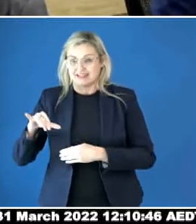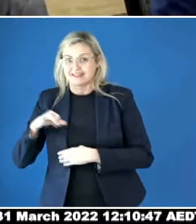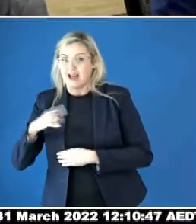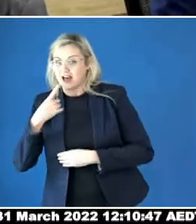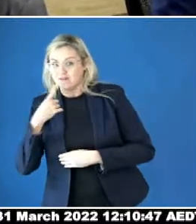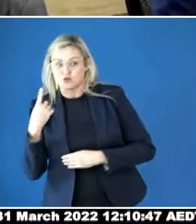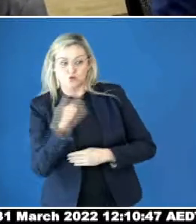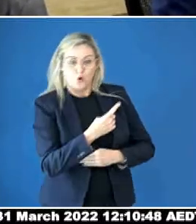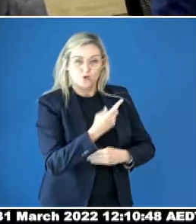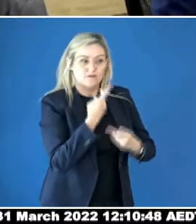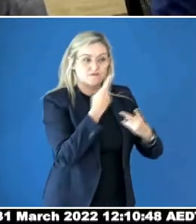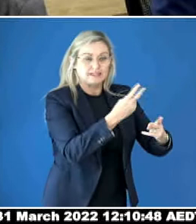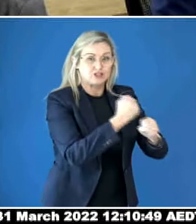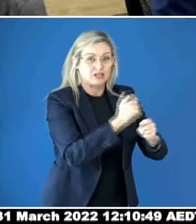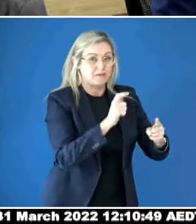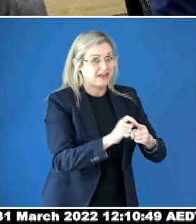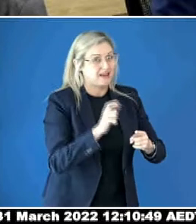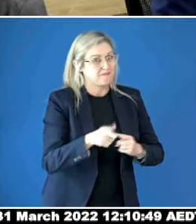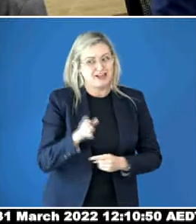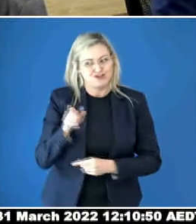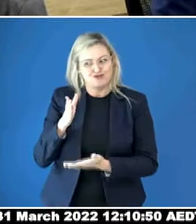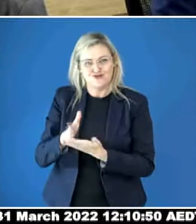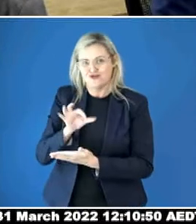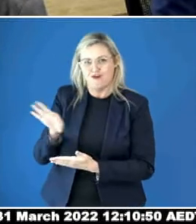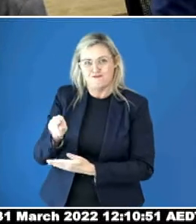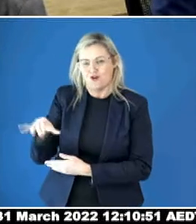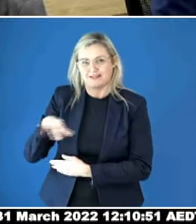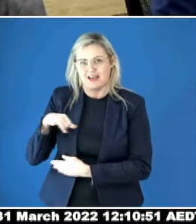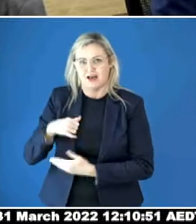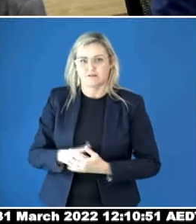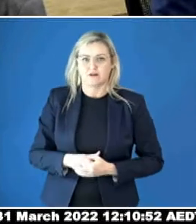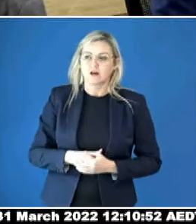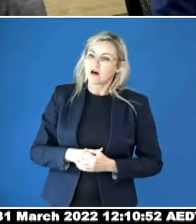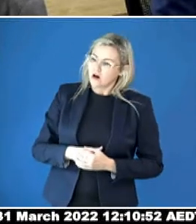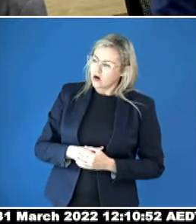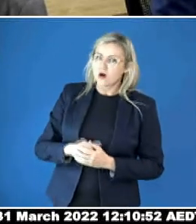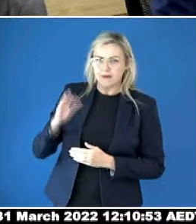made by Anglicare? MS CUMMING: Our Lifestyle Lead at the time did recommend that they see